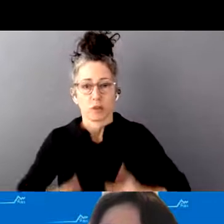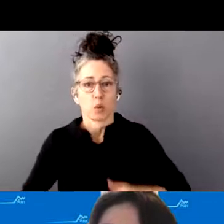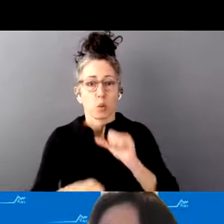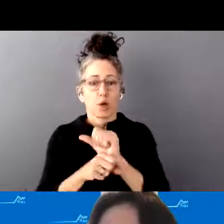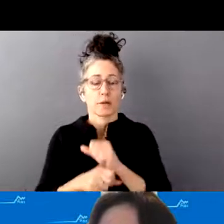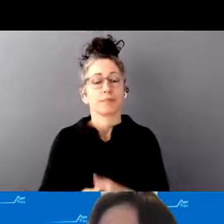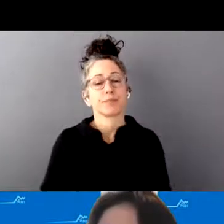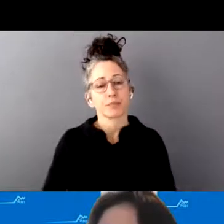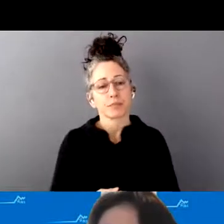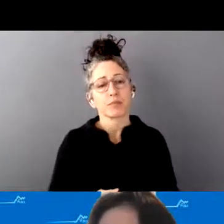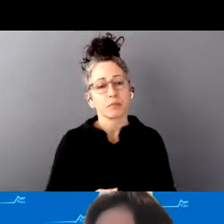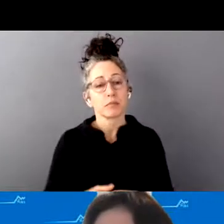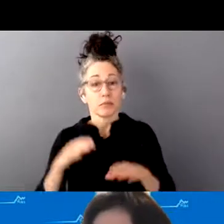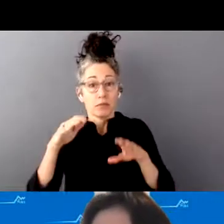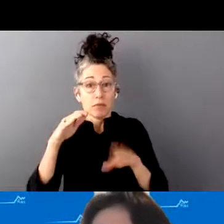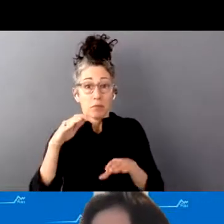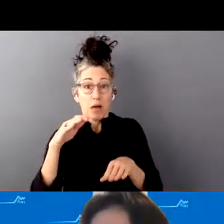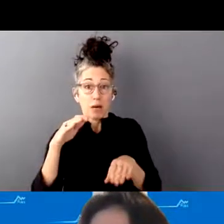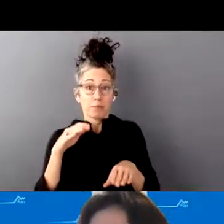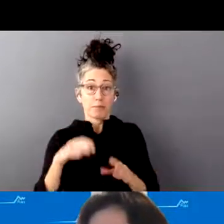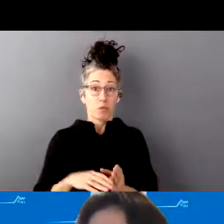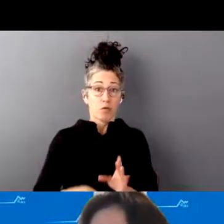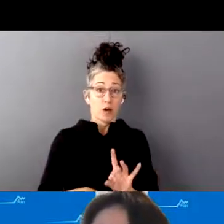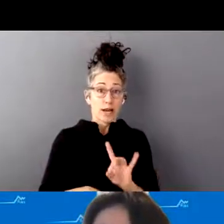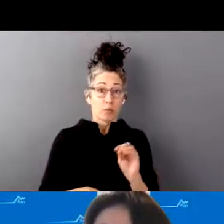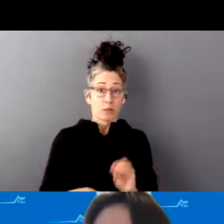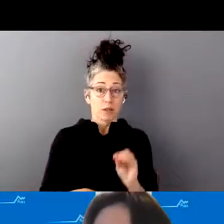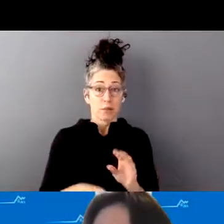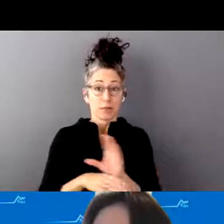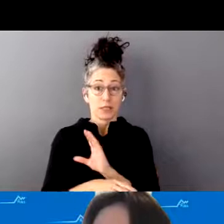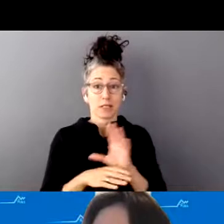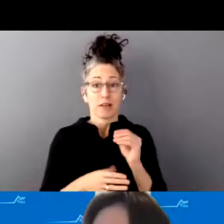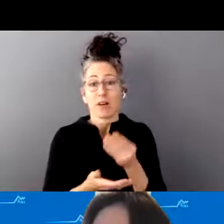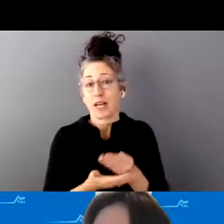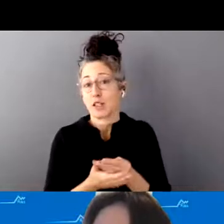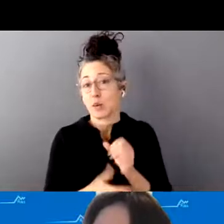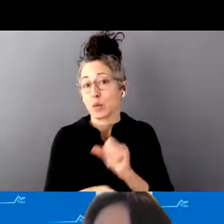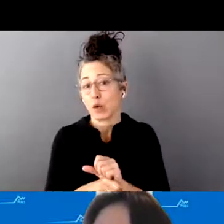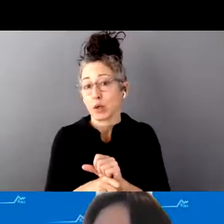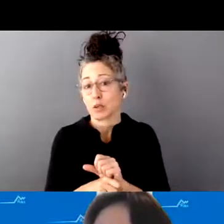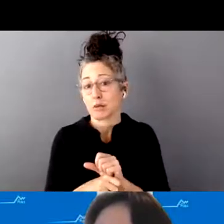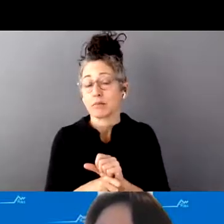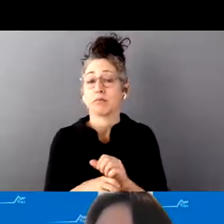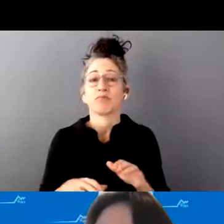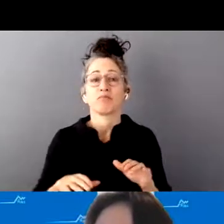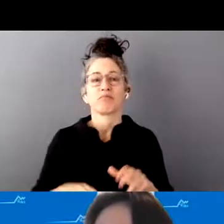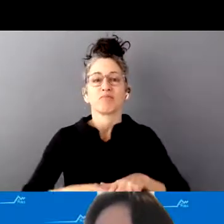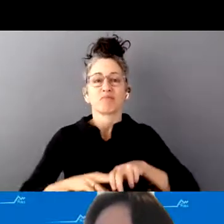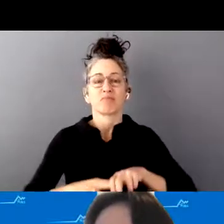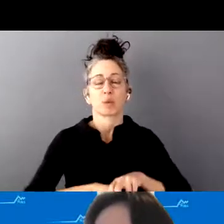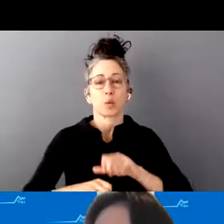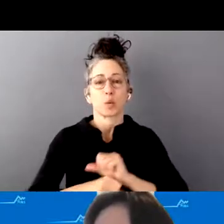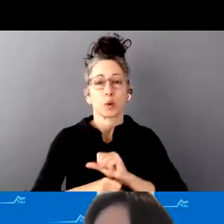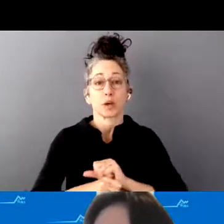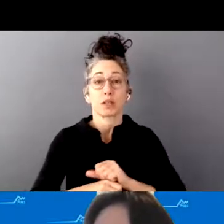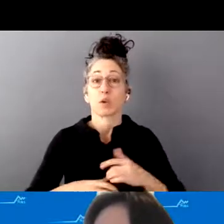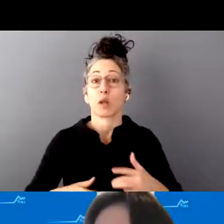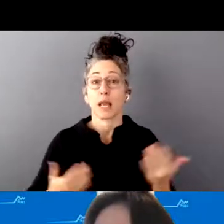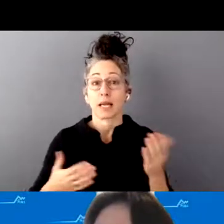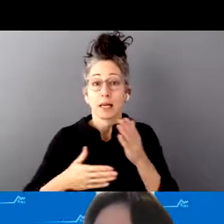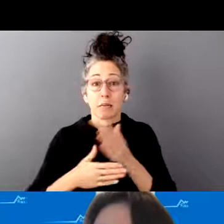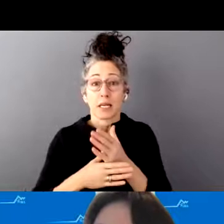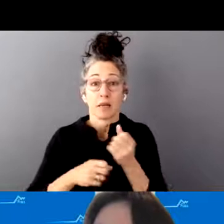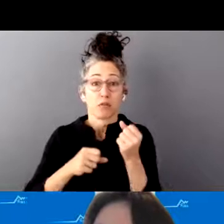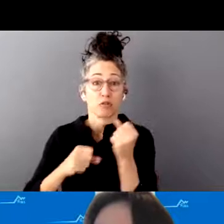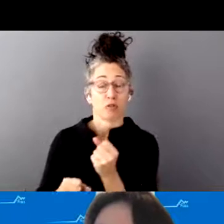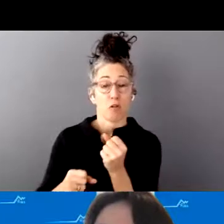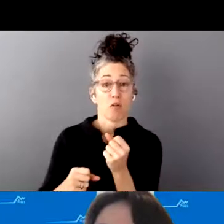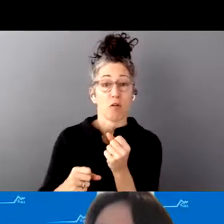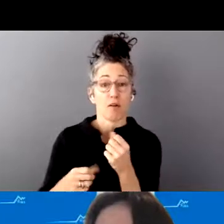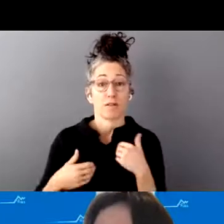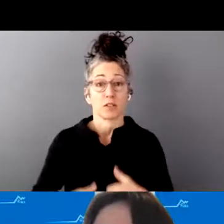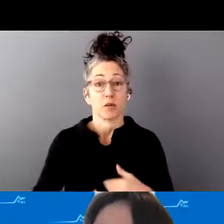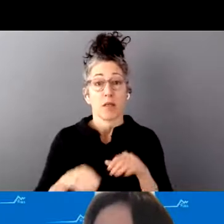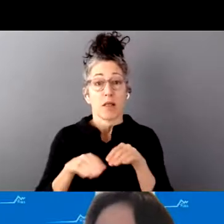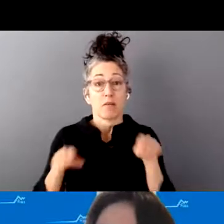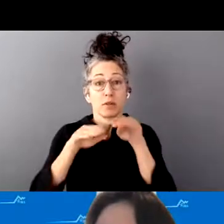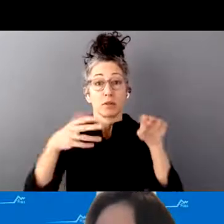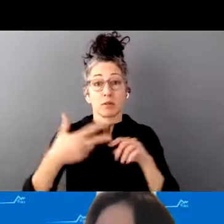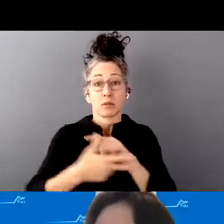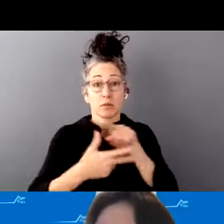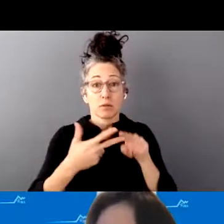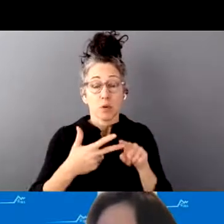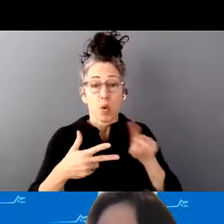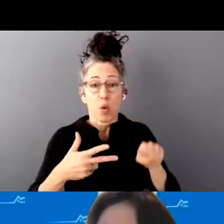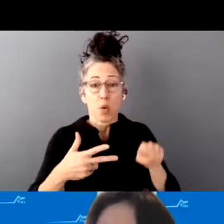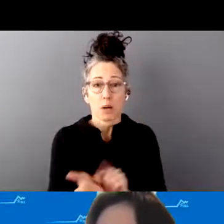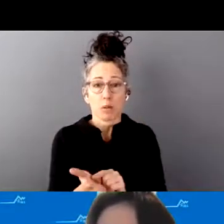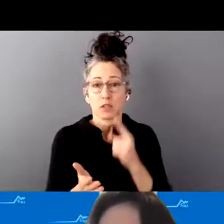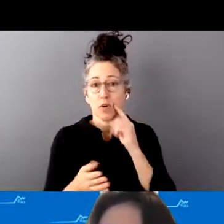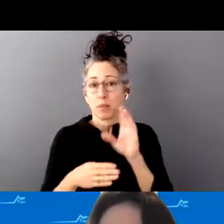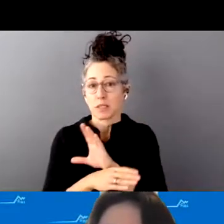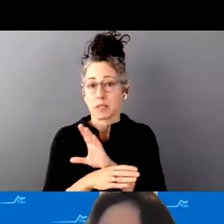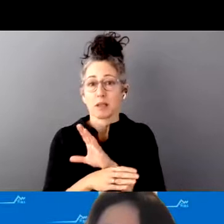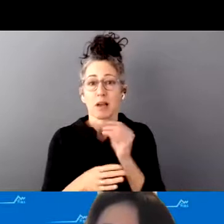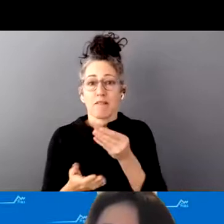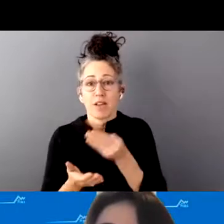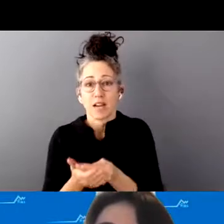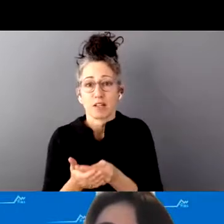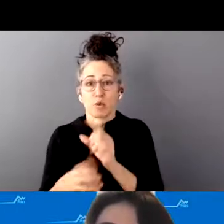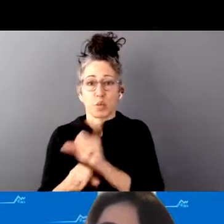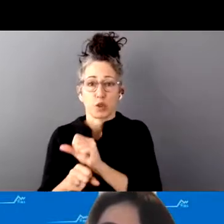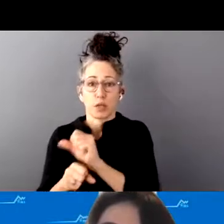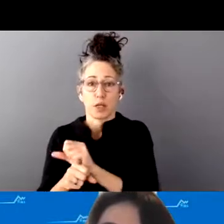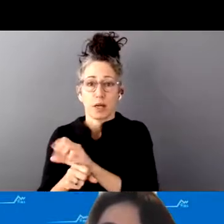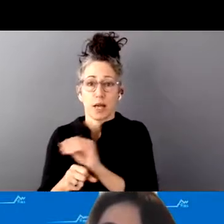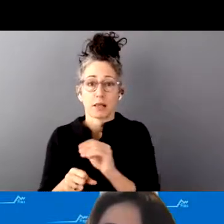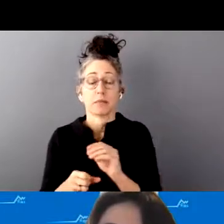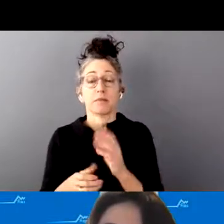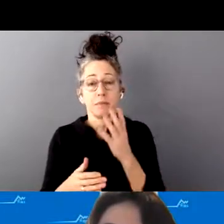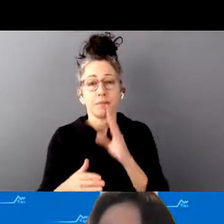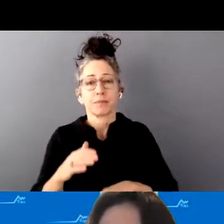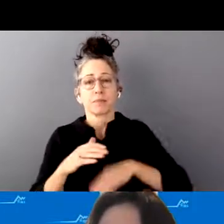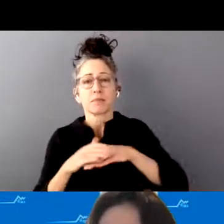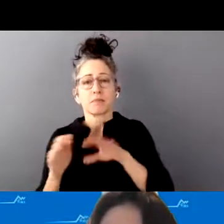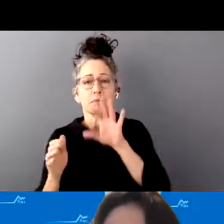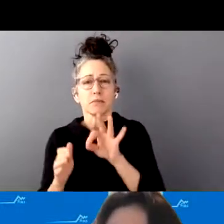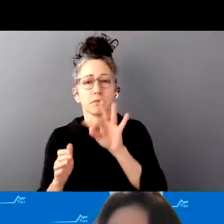workers have a sedentary strength requirement. Sedentary, light, and medium strength levels are the only published strength requirements for business and financial occupations and some to 99.8%.